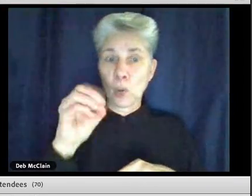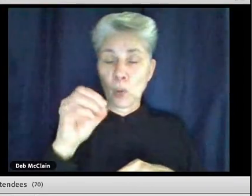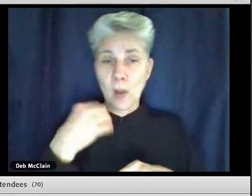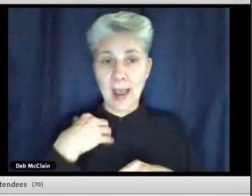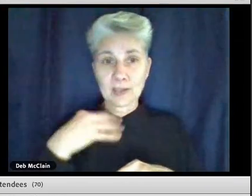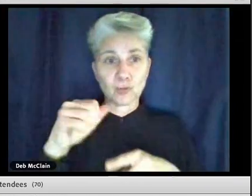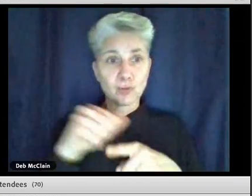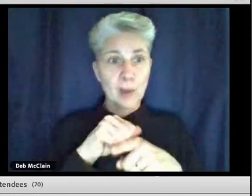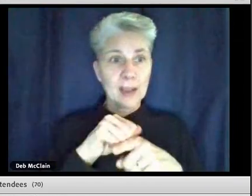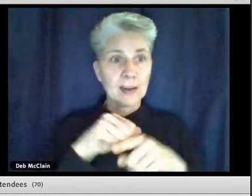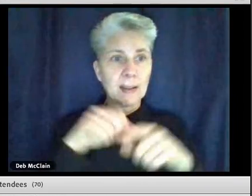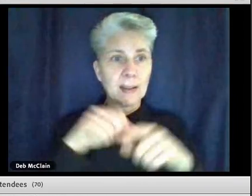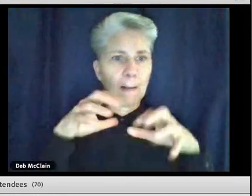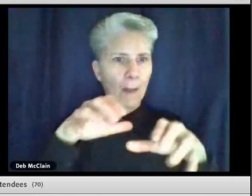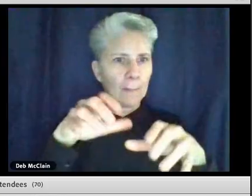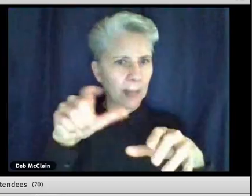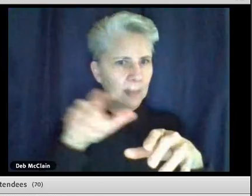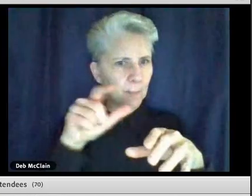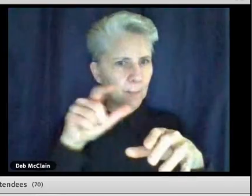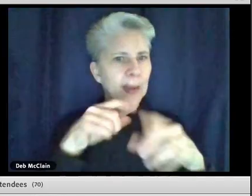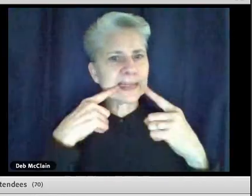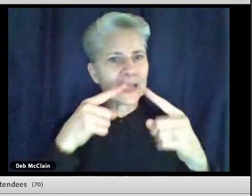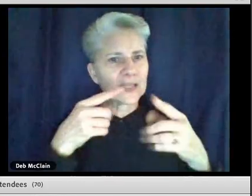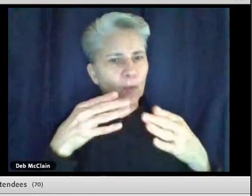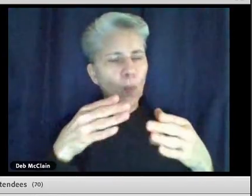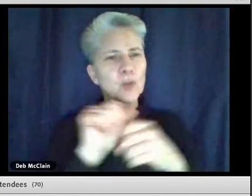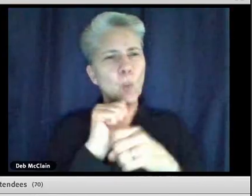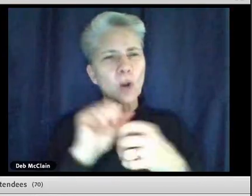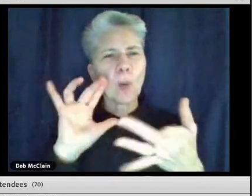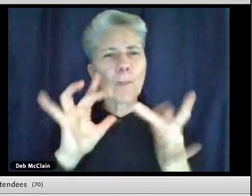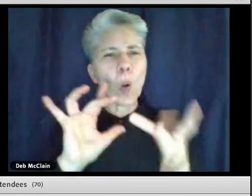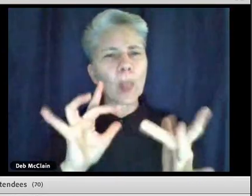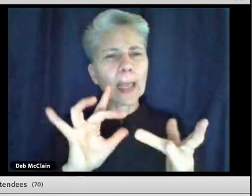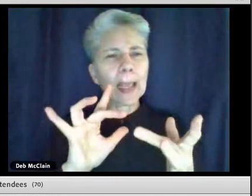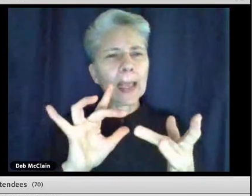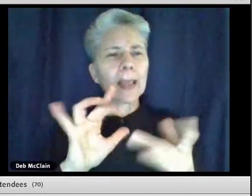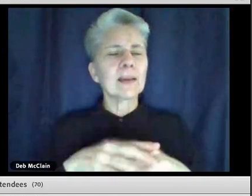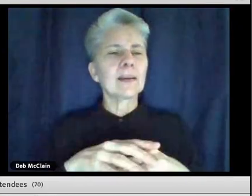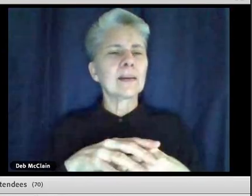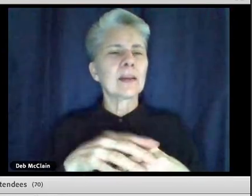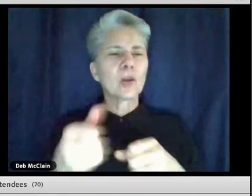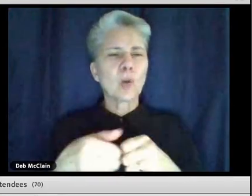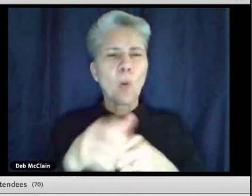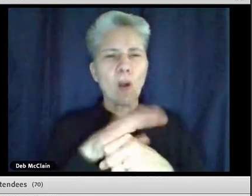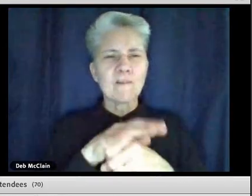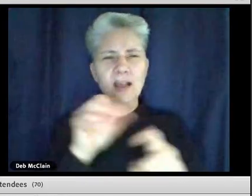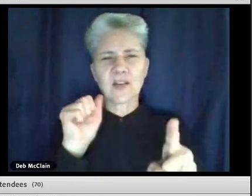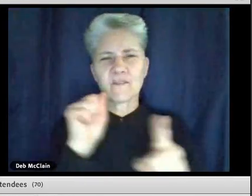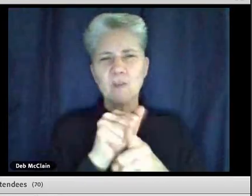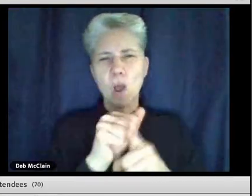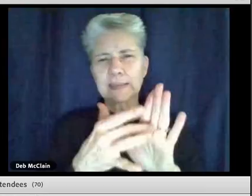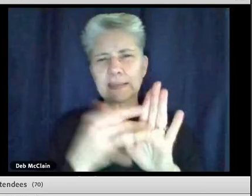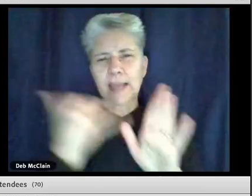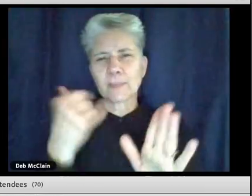So there's some training available. The WHO has training. There's some public libraries, "Successful Ways to Work Remotely,"